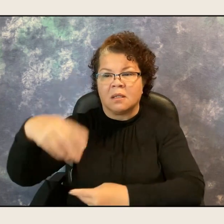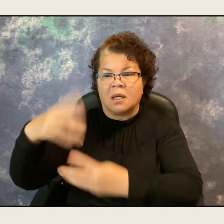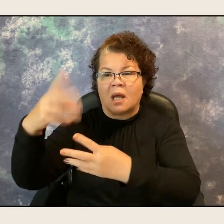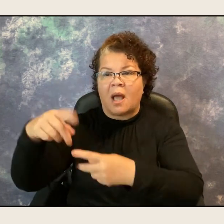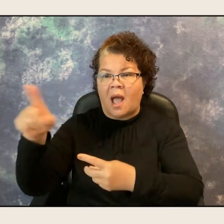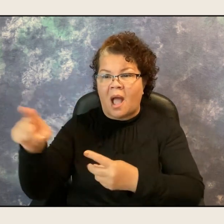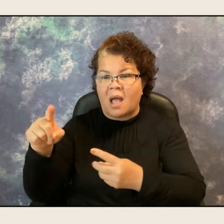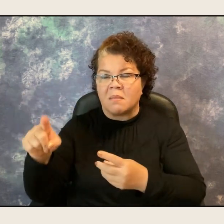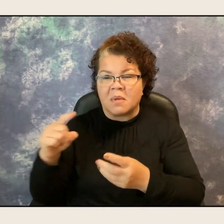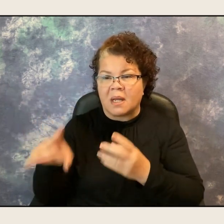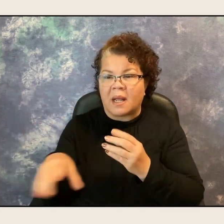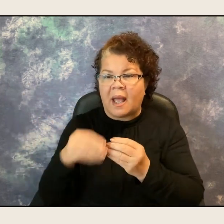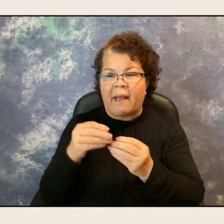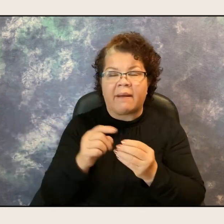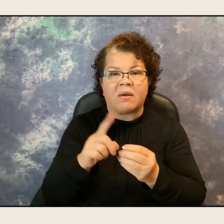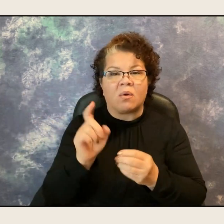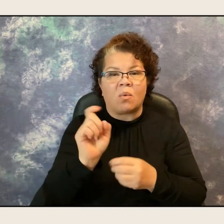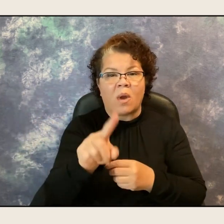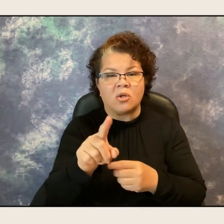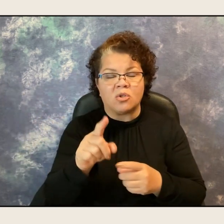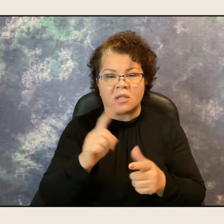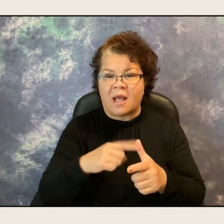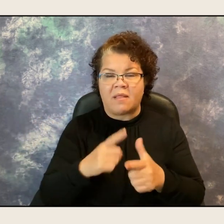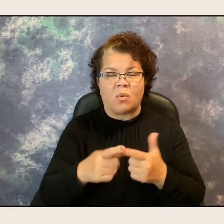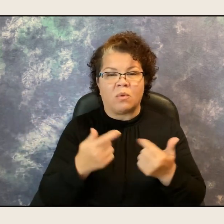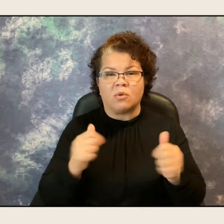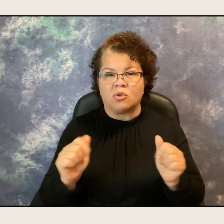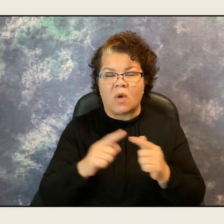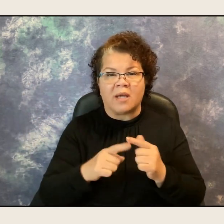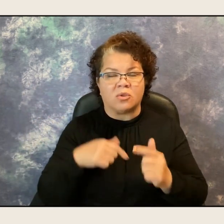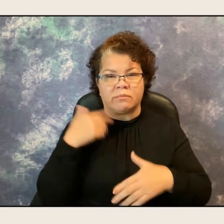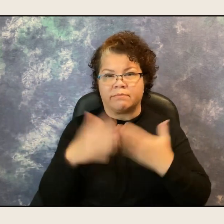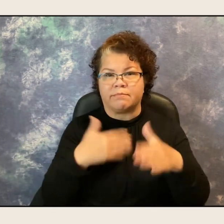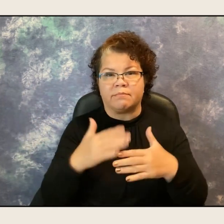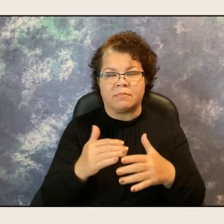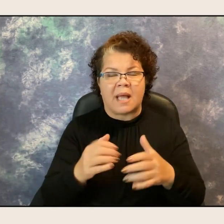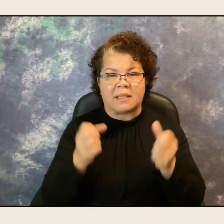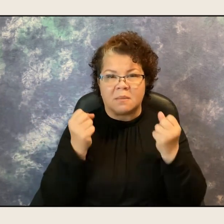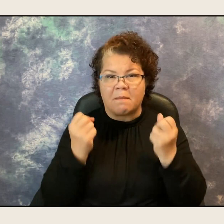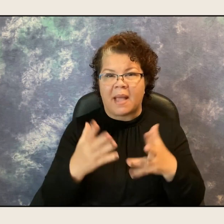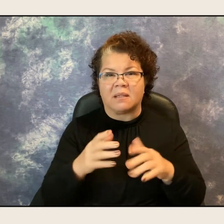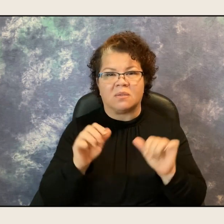and we will zoom through as many as we can with all of this beauty and power